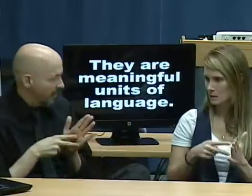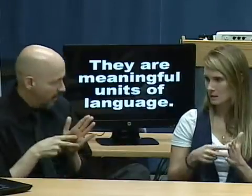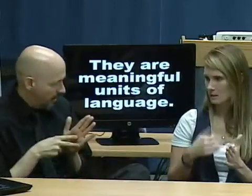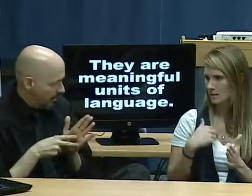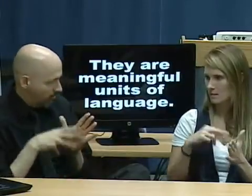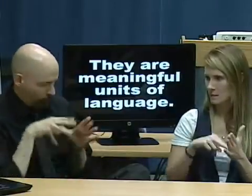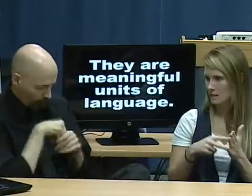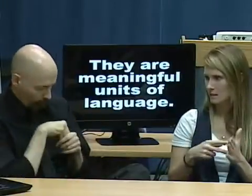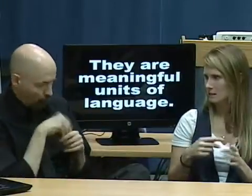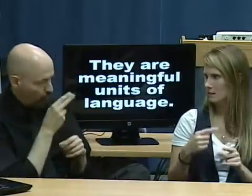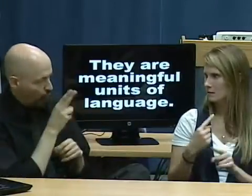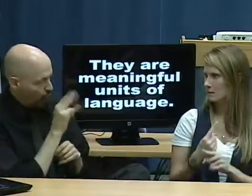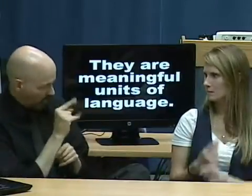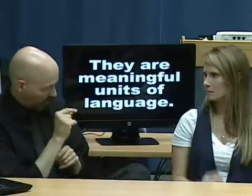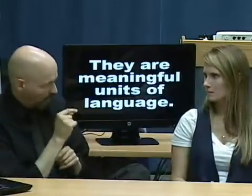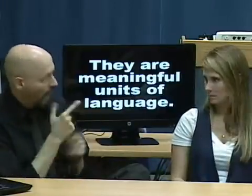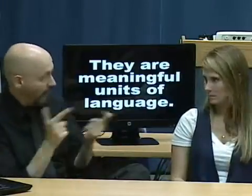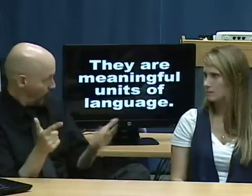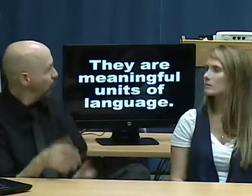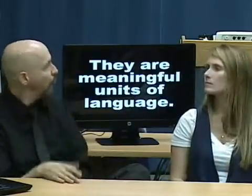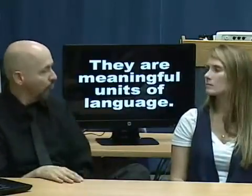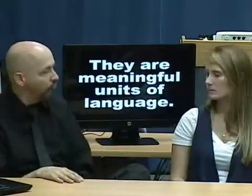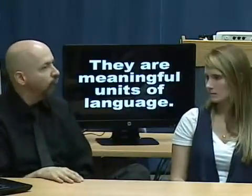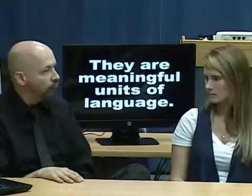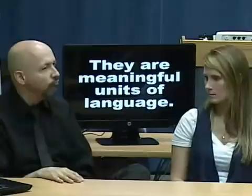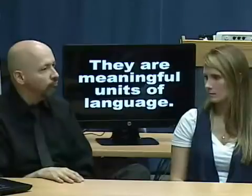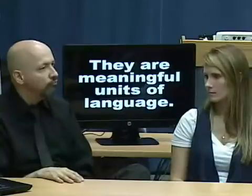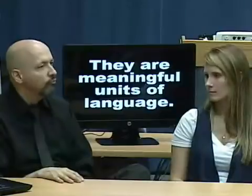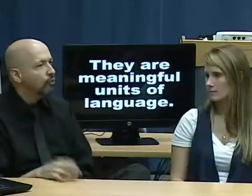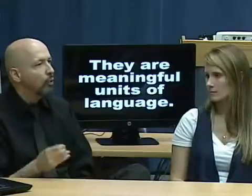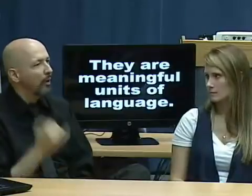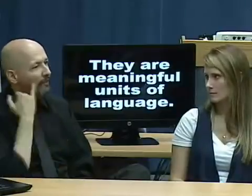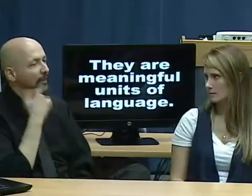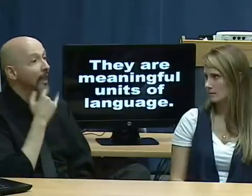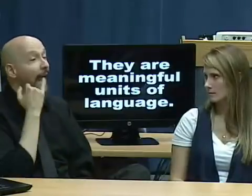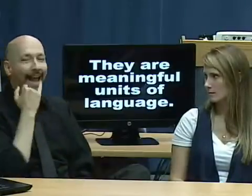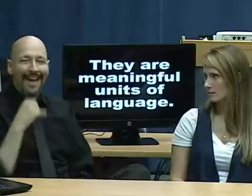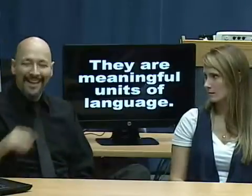They are units of language that have meaning. If...